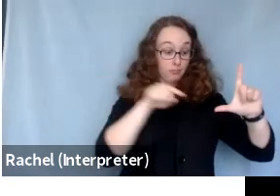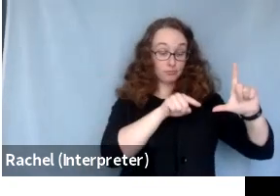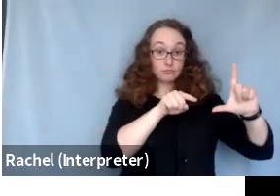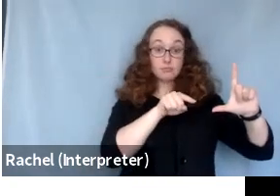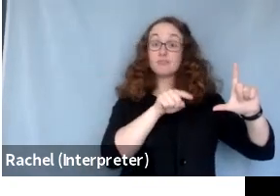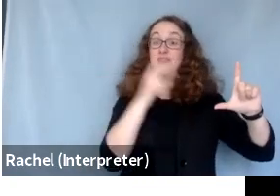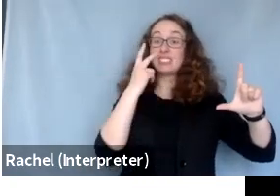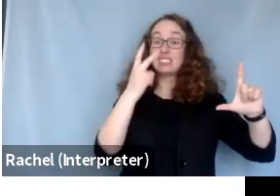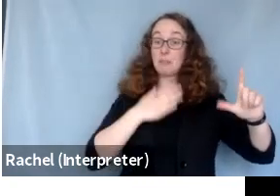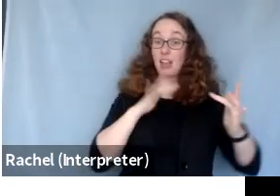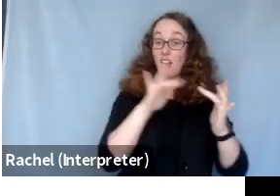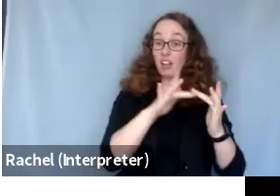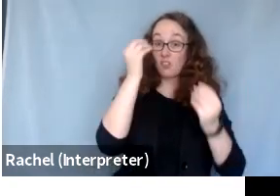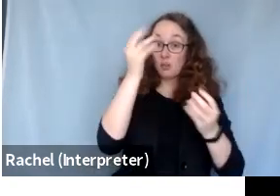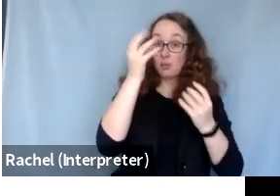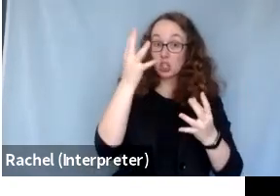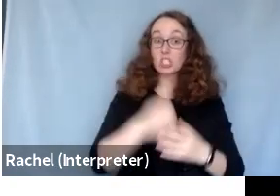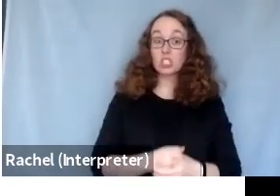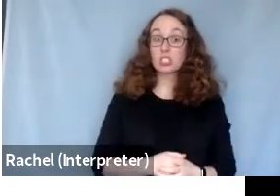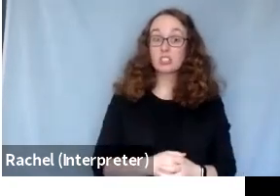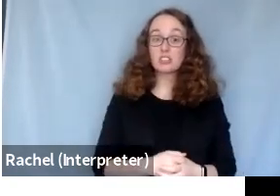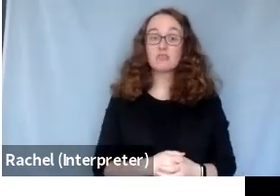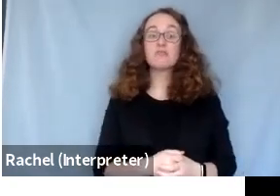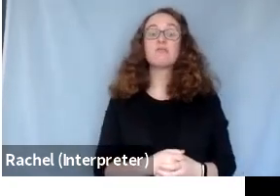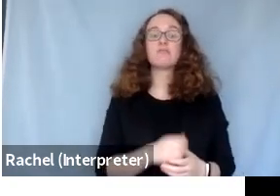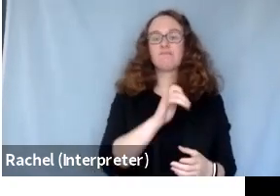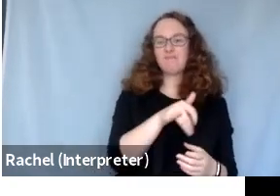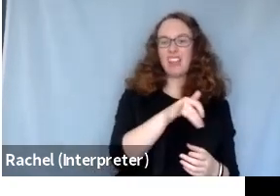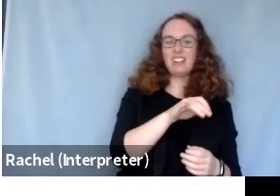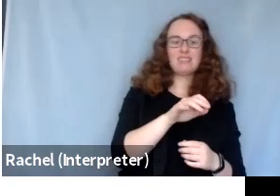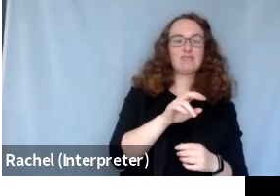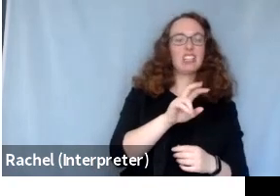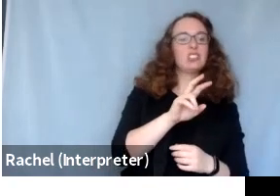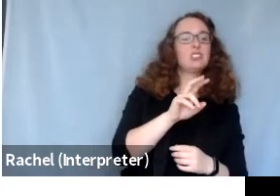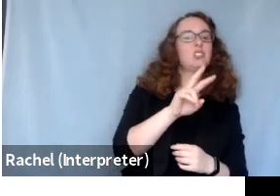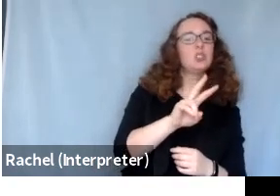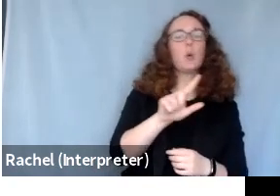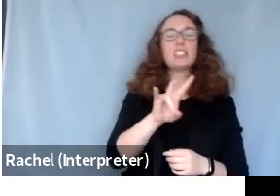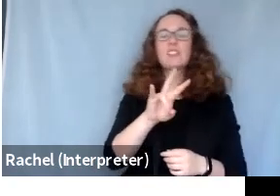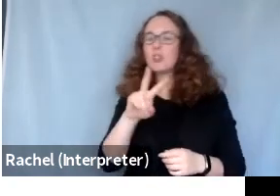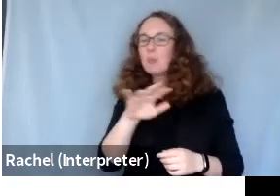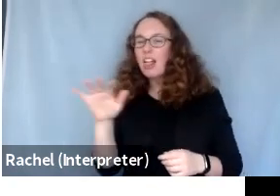email that goes right to my email. And the phone number, which is our our